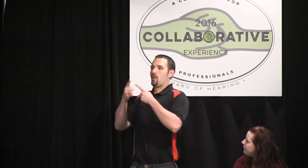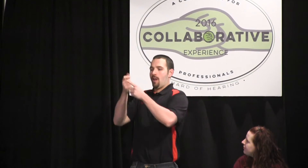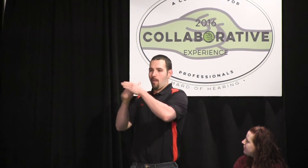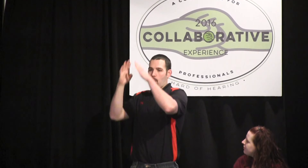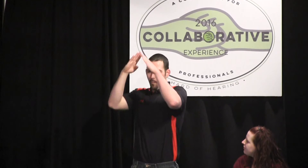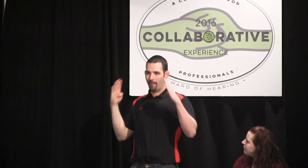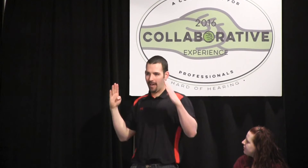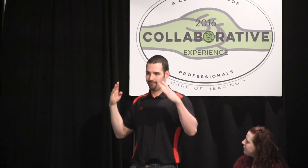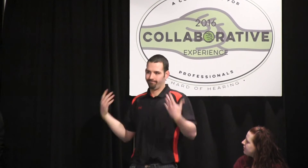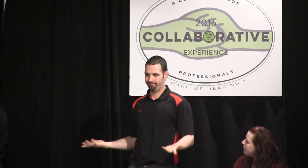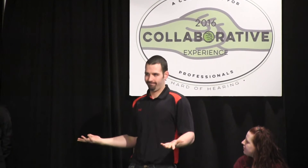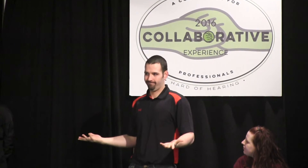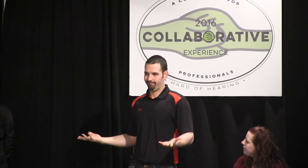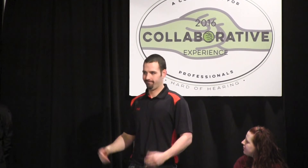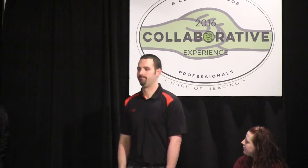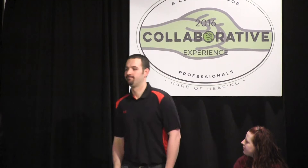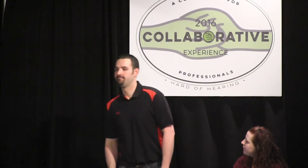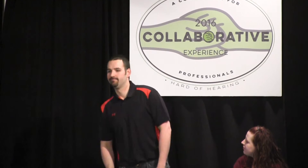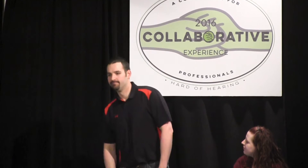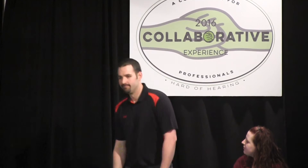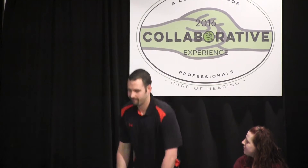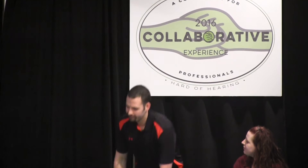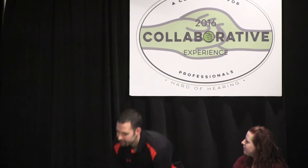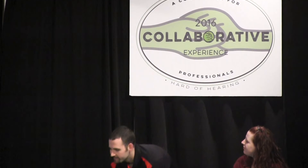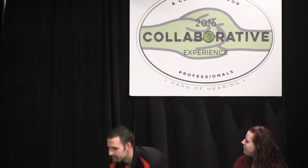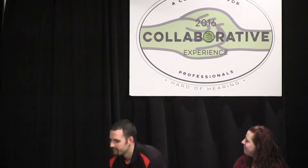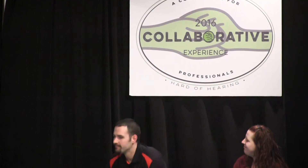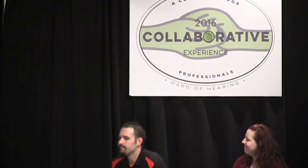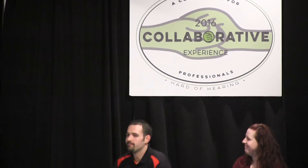and I need the money, you know, I got to keep a roof over my head.